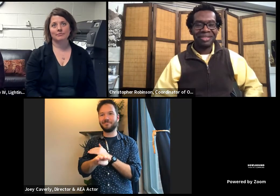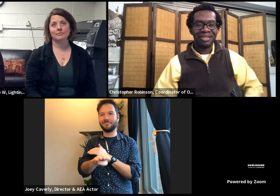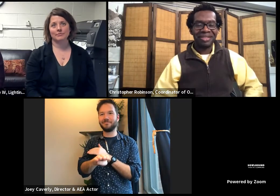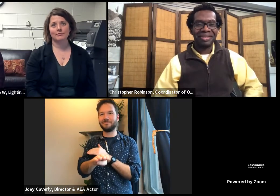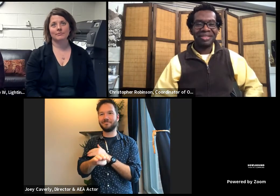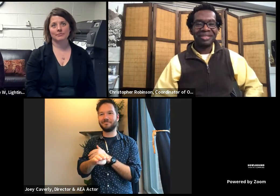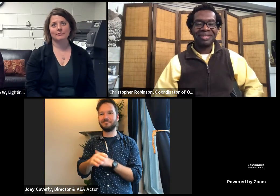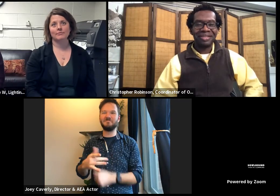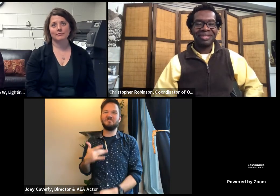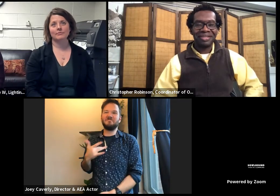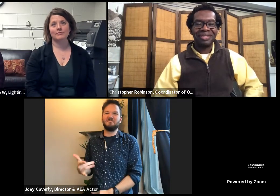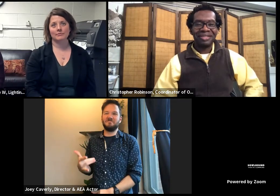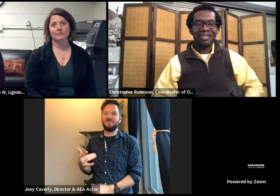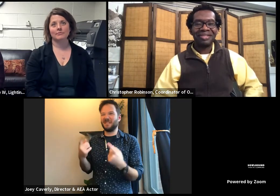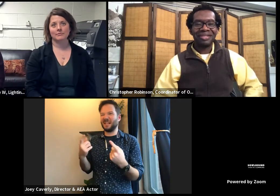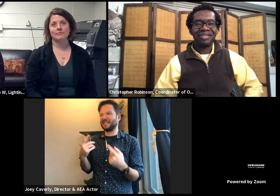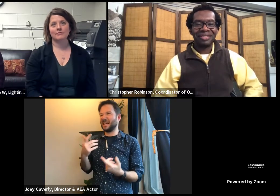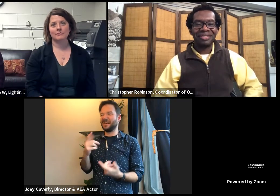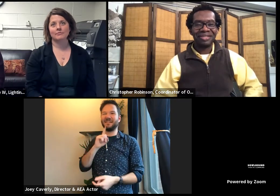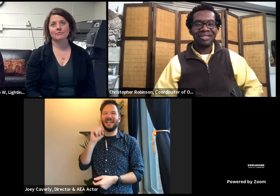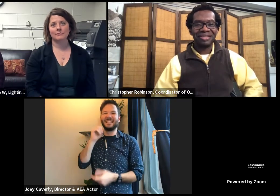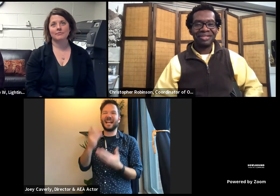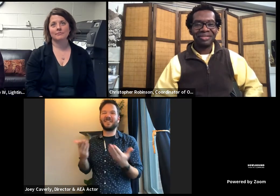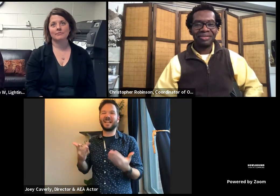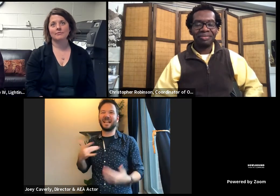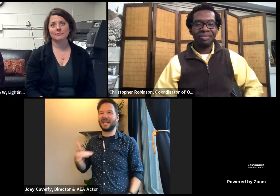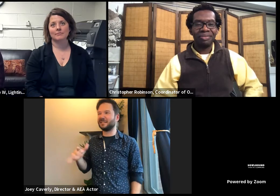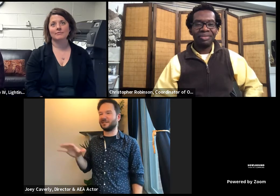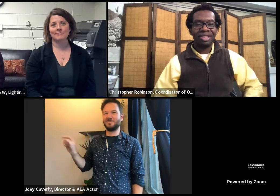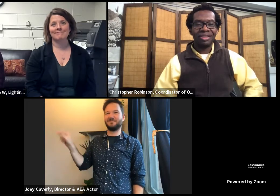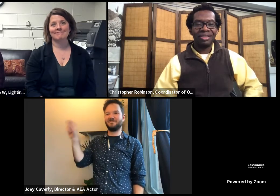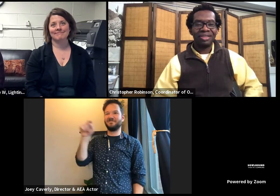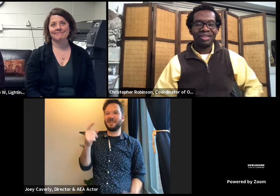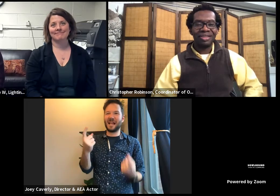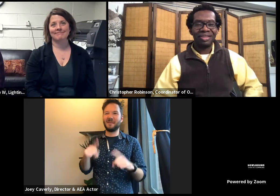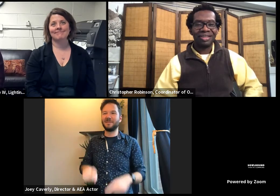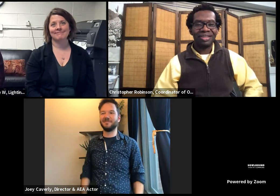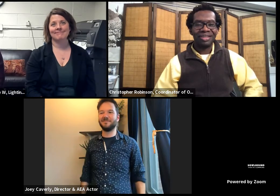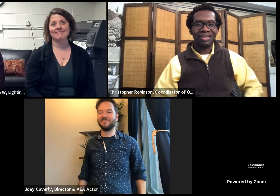and that will signal my entrance. That's what I usually have set up as a deaf actor